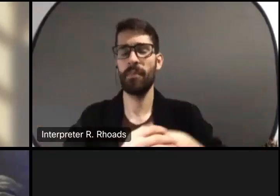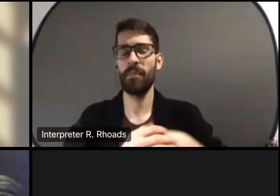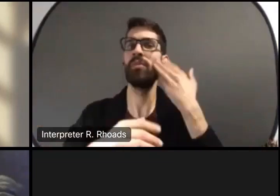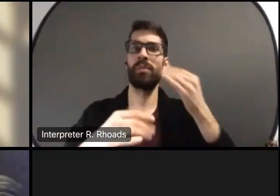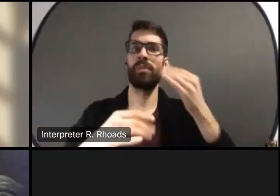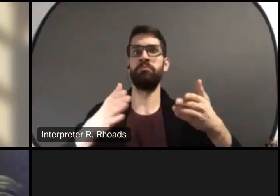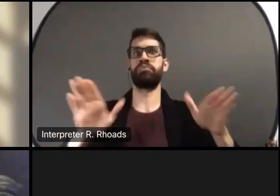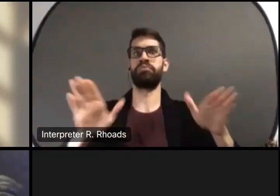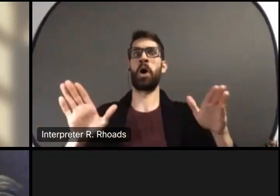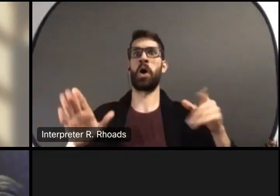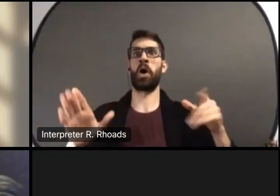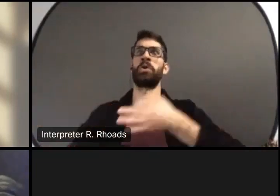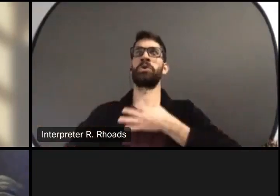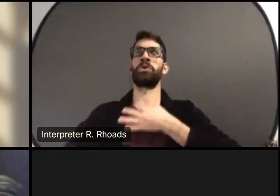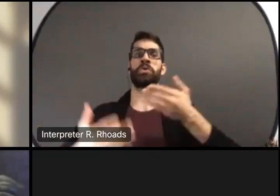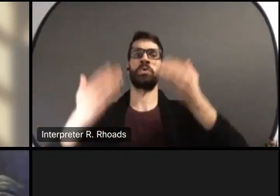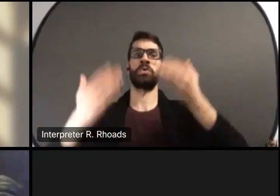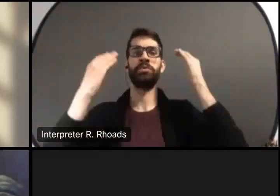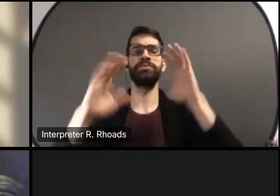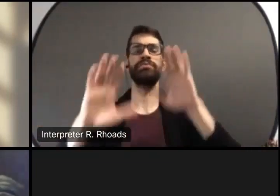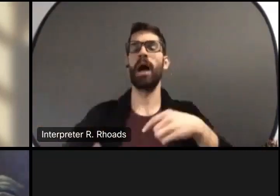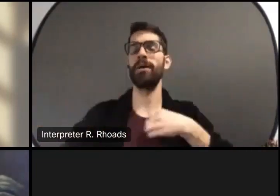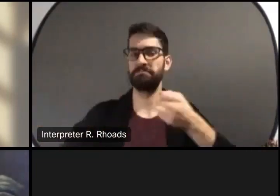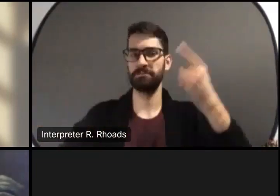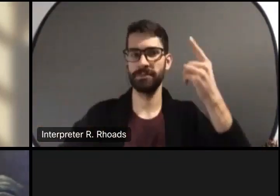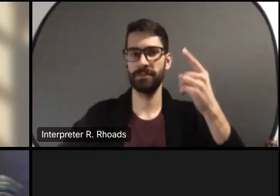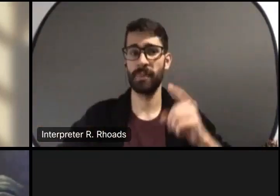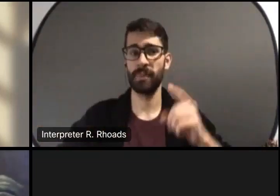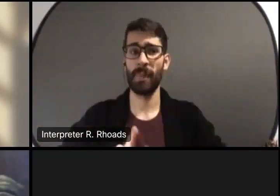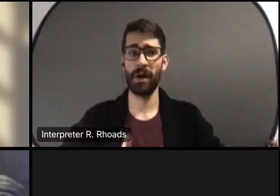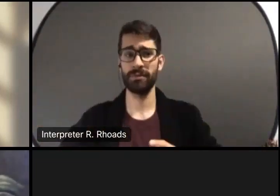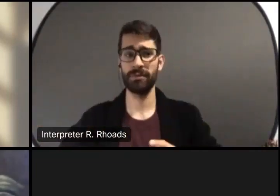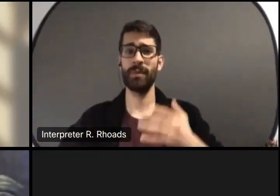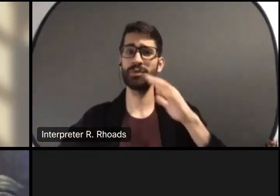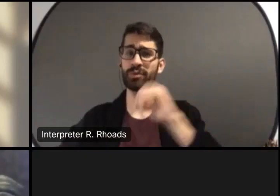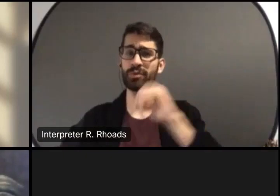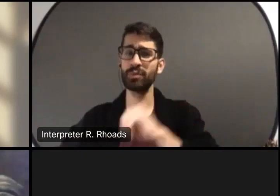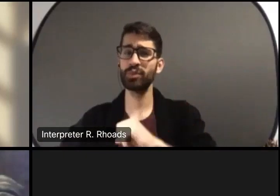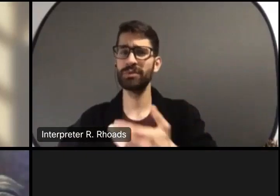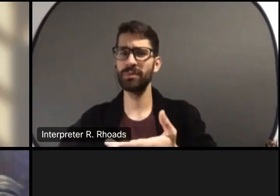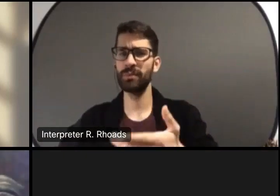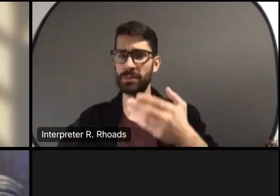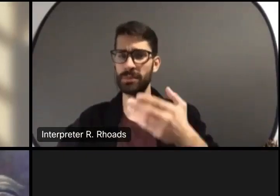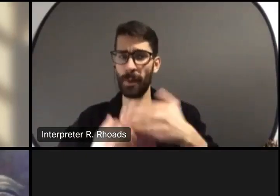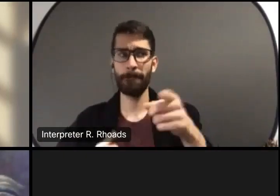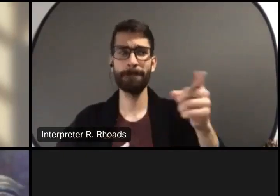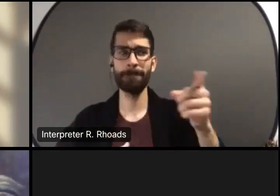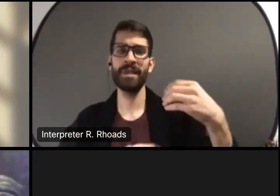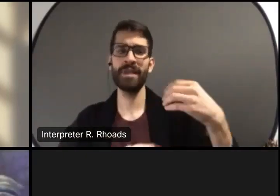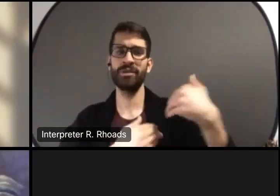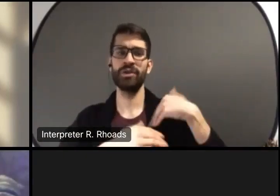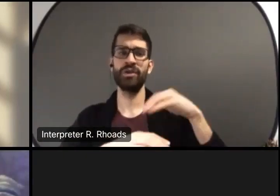understand. But my understanding is that is why some of the chairs have been limiting certain,